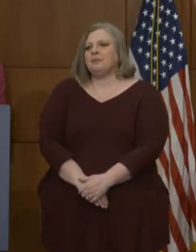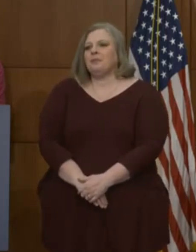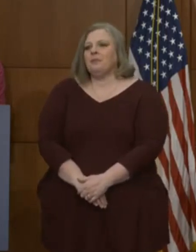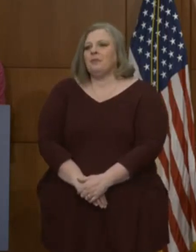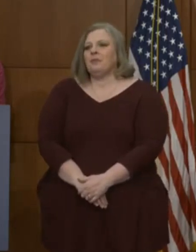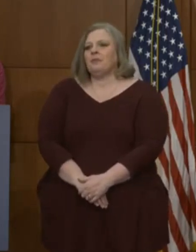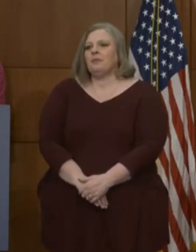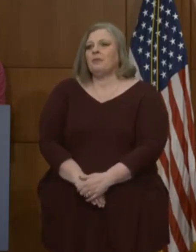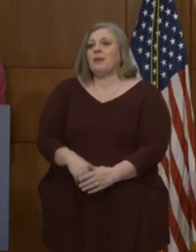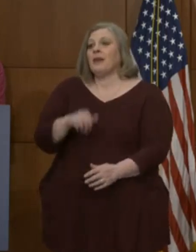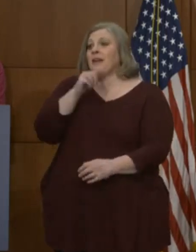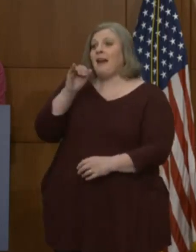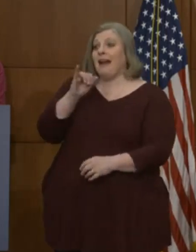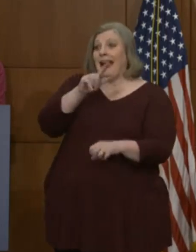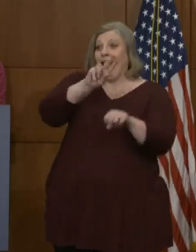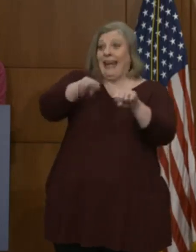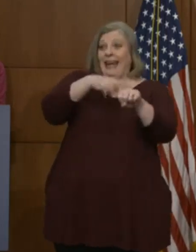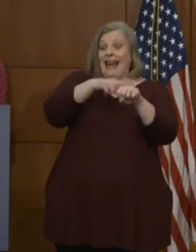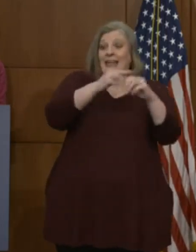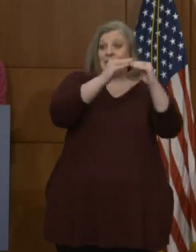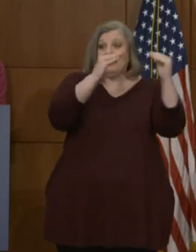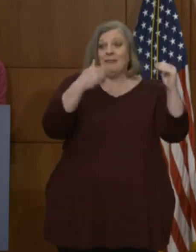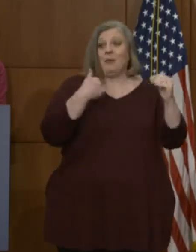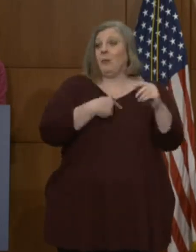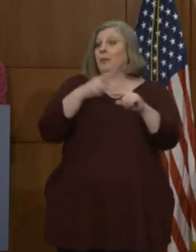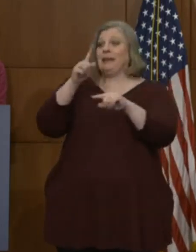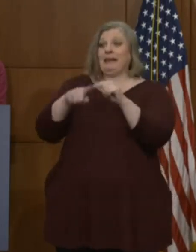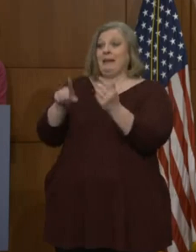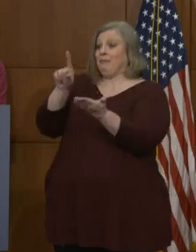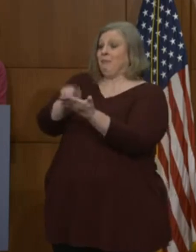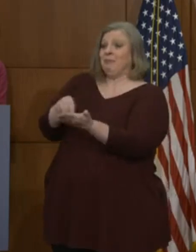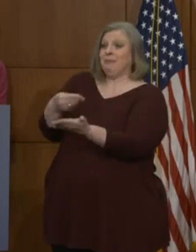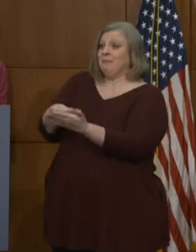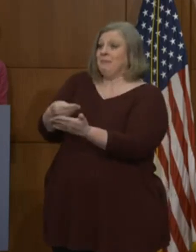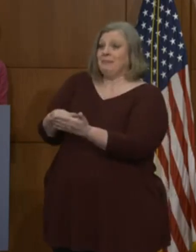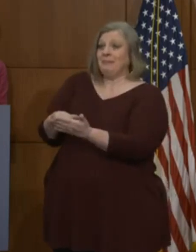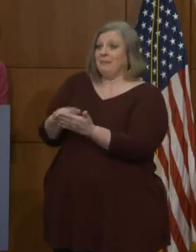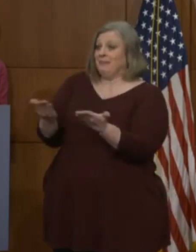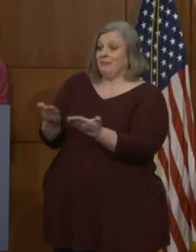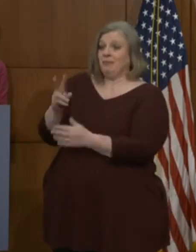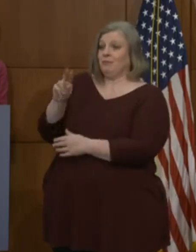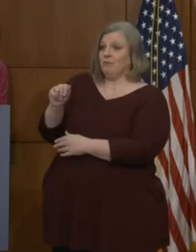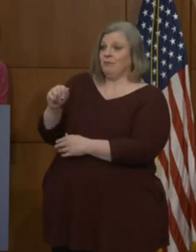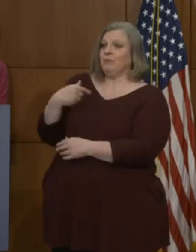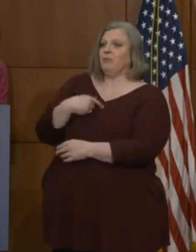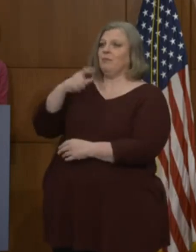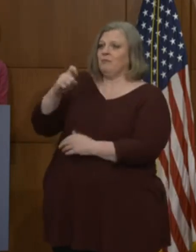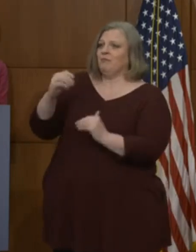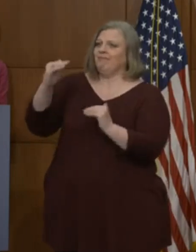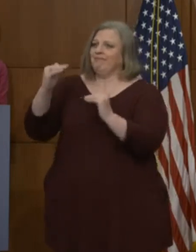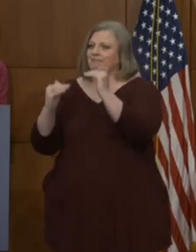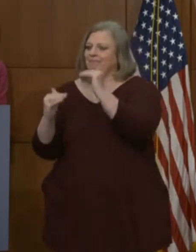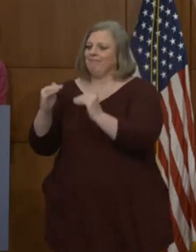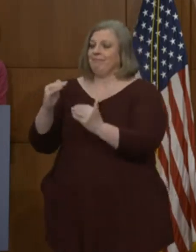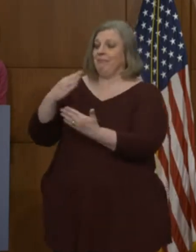AND UNLIKE US I THANK YOU ALL AS WELL ON LIGHT OF. THE AS WELL ON LIGHT OF. THE NATIONAL LEVEL WELL WE CAN’T NATIONAL LEVEL WELL WE CAN’T PRINT MONEY HERE IN VIRGINIA-